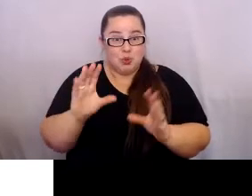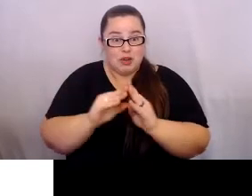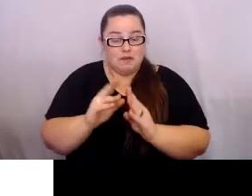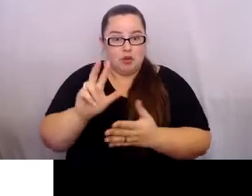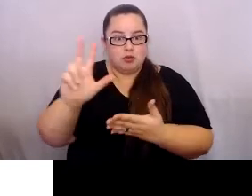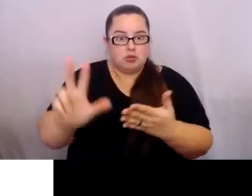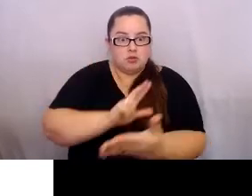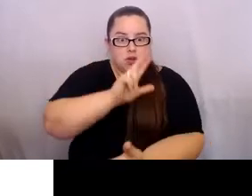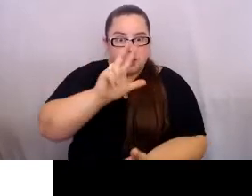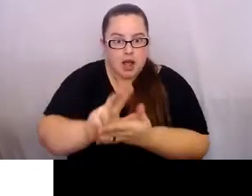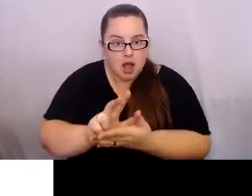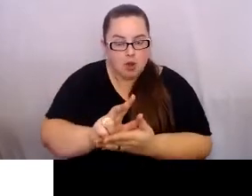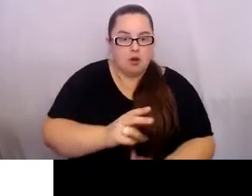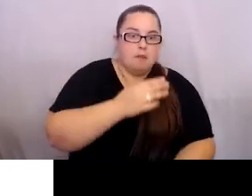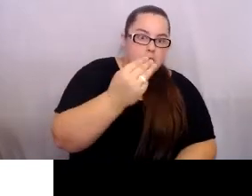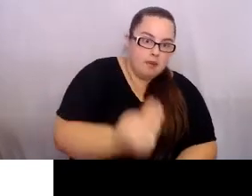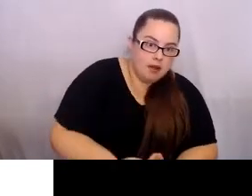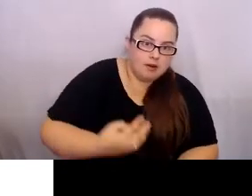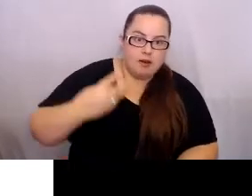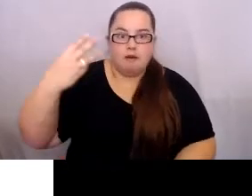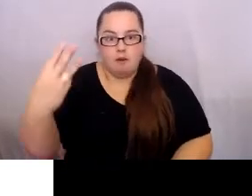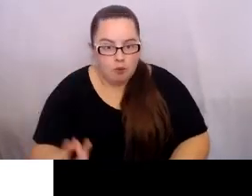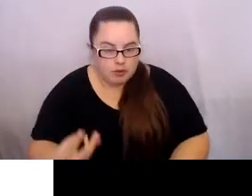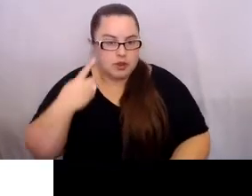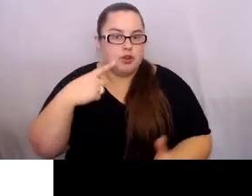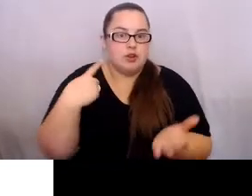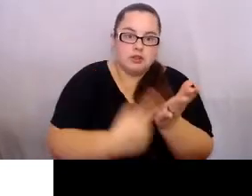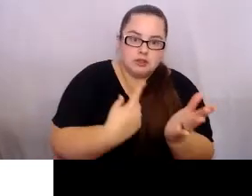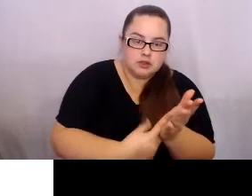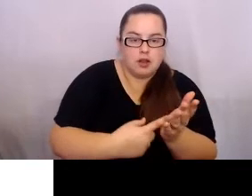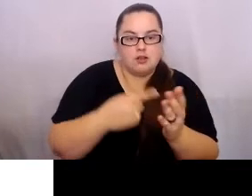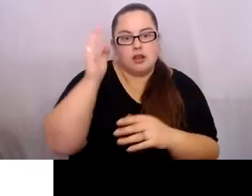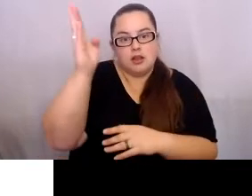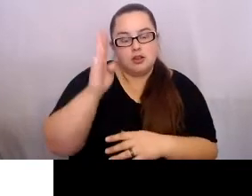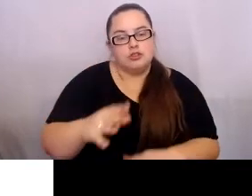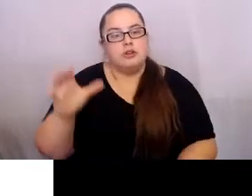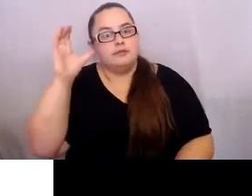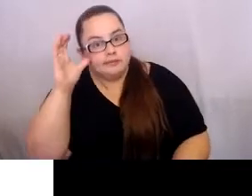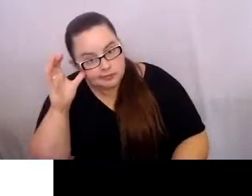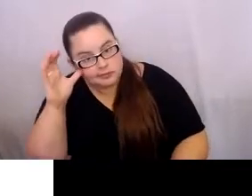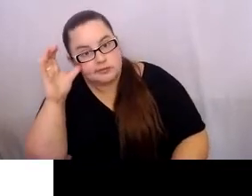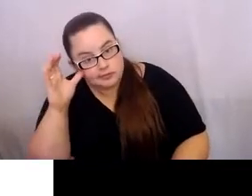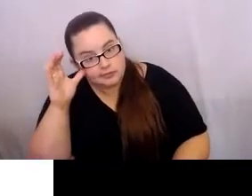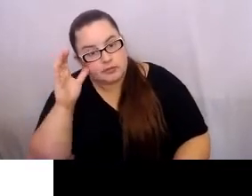And Wednesday in order to discuss the lecture and hear him present it. We were able to reduce. That time in half.